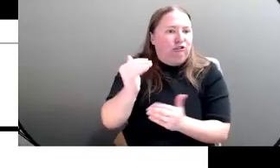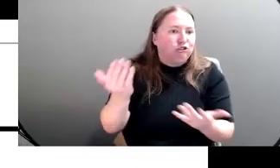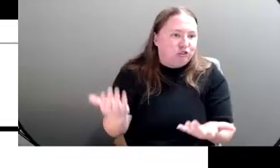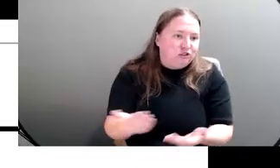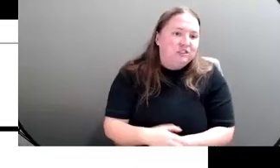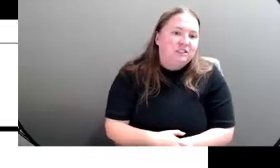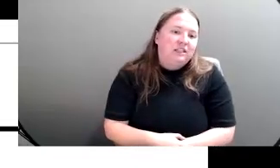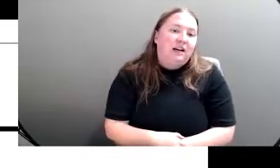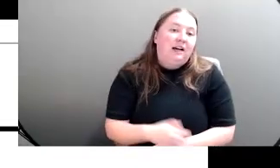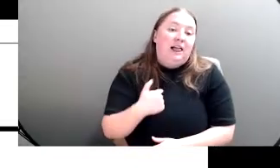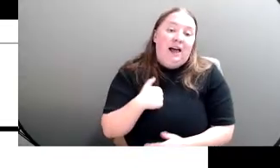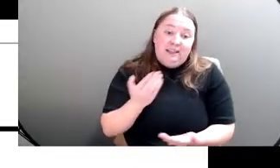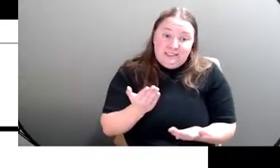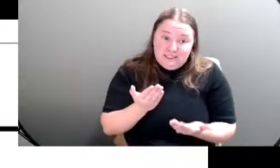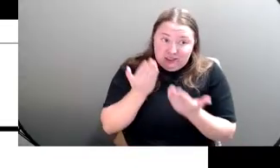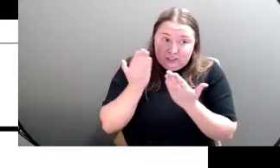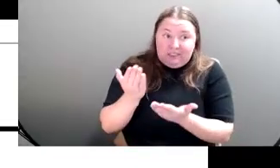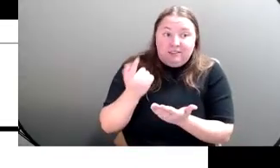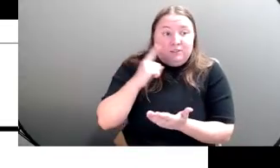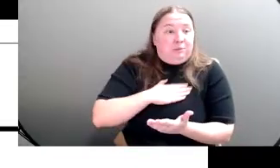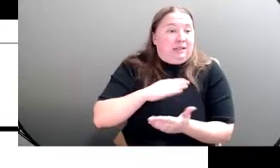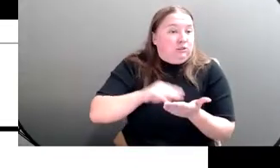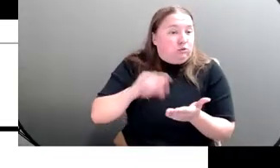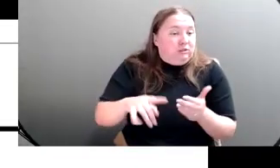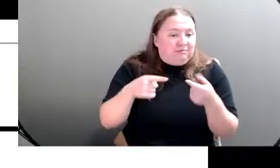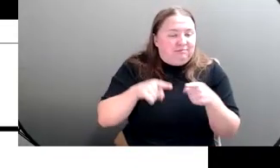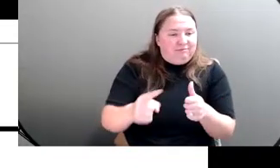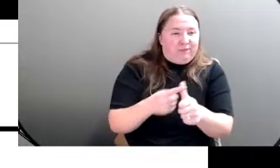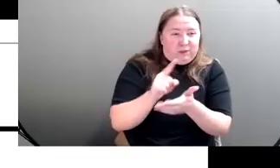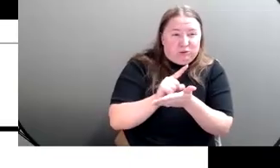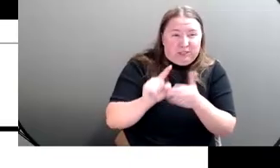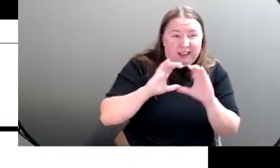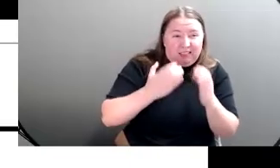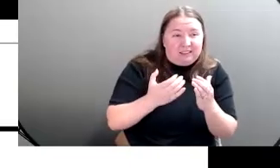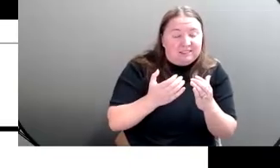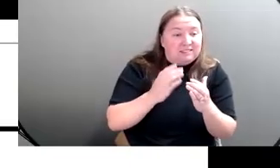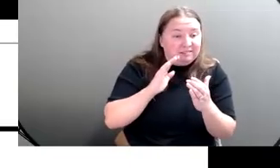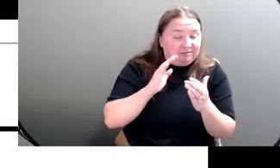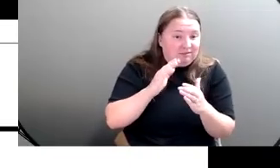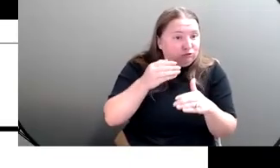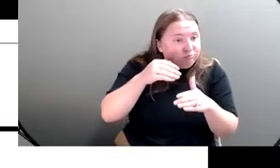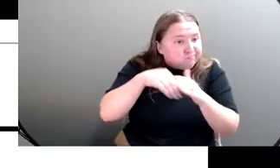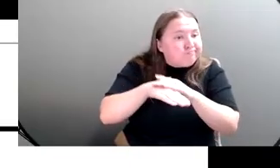What I suggest to my students during the first week of class is that they turn off all, they go into their notification settings,